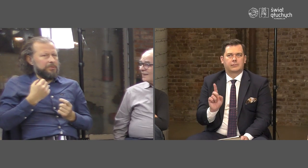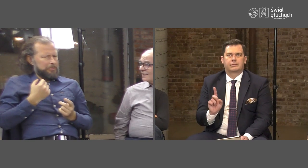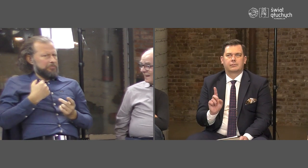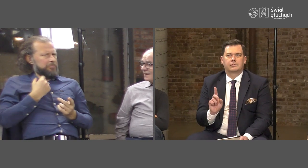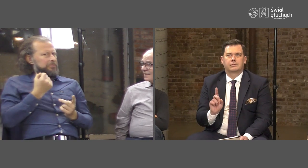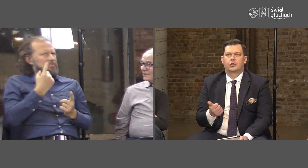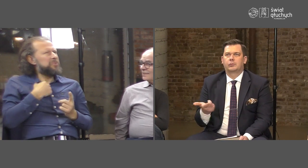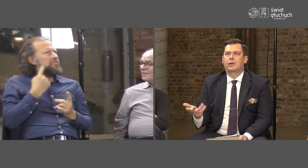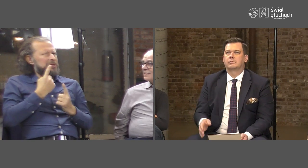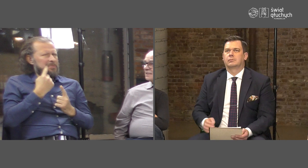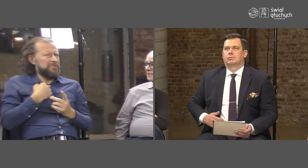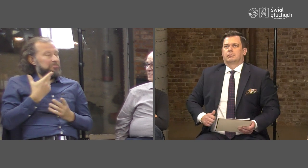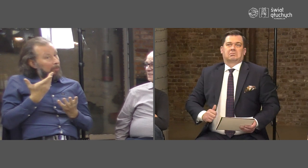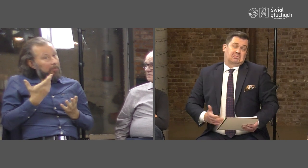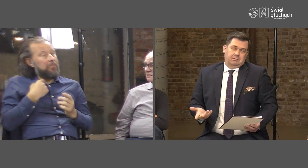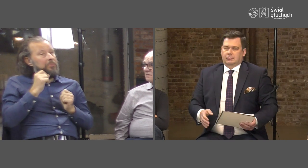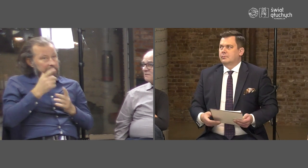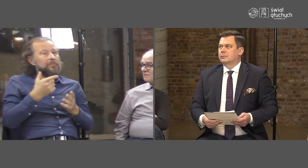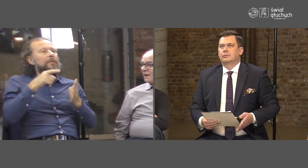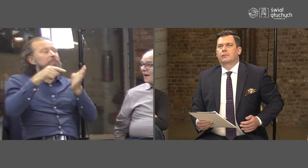[Tomasz]: That's the official number. [Eugeniusz]: That's what I'm surprised about.